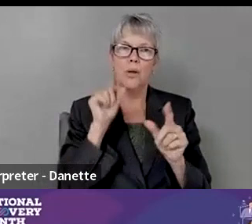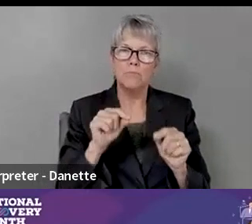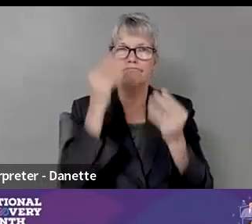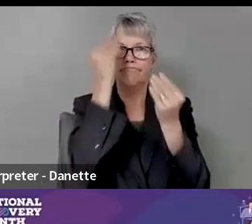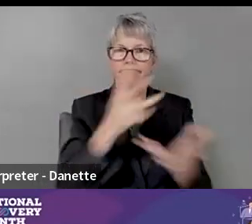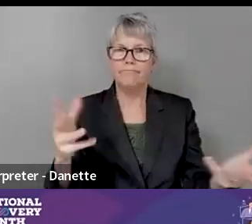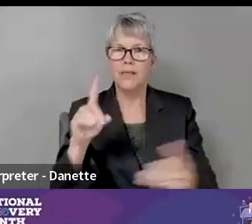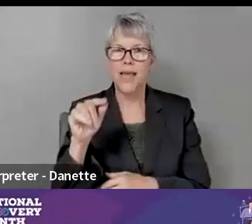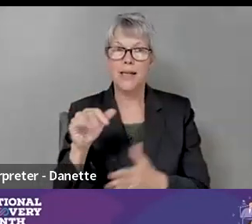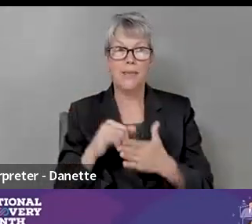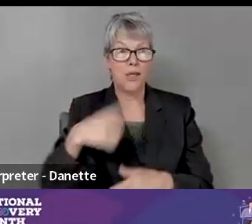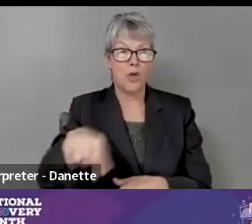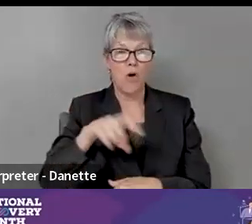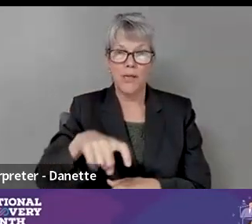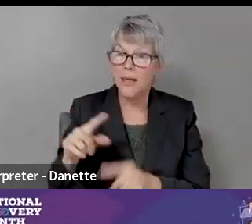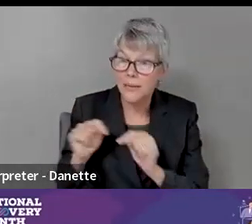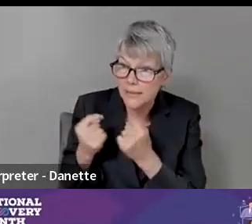Kelly Crosbie (she/her): a team. If there's anything of an ads that feel free,